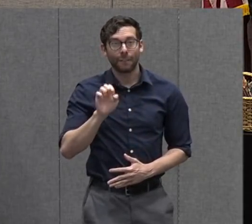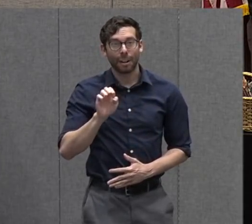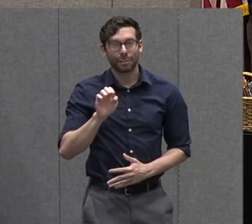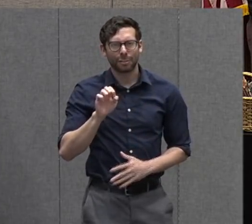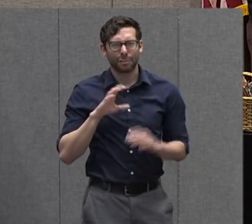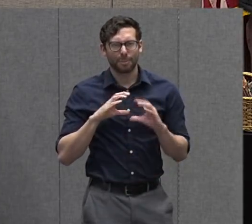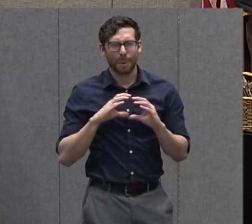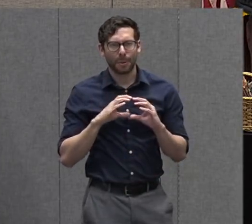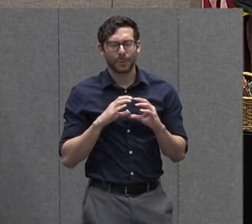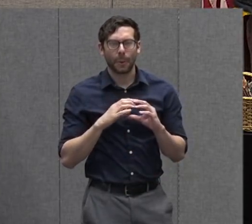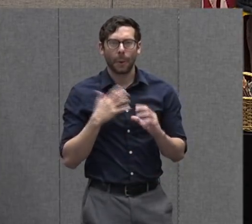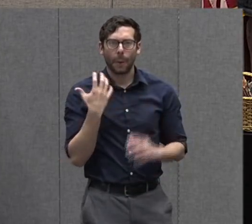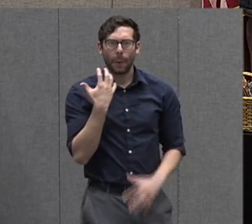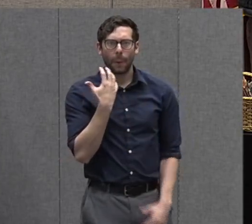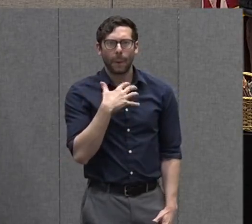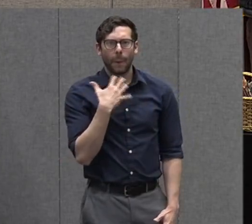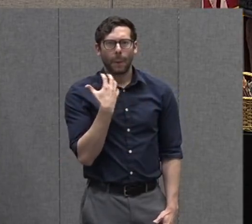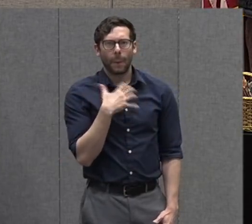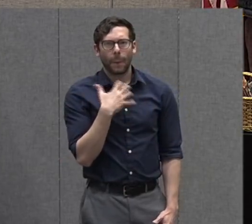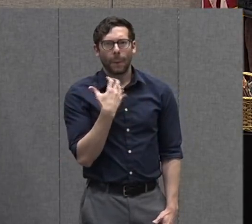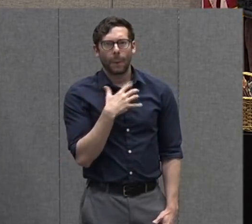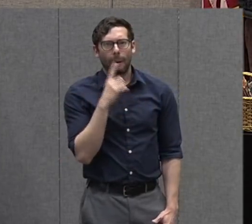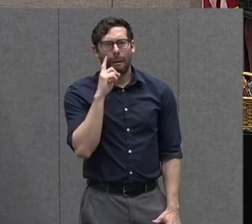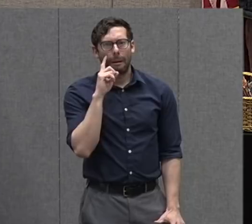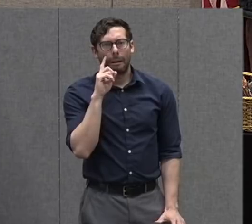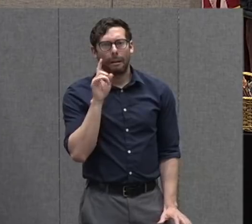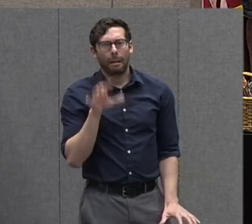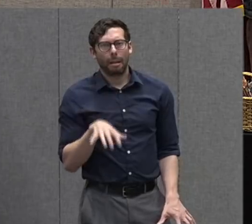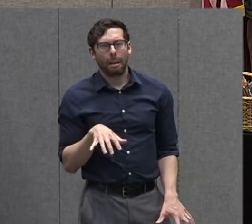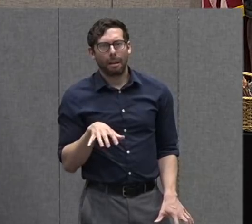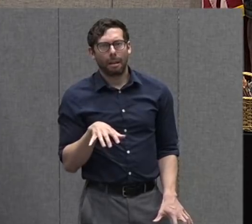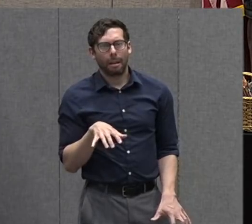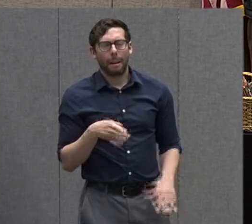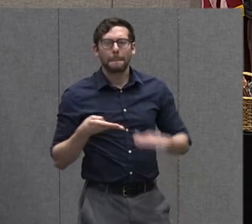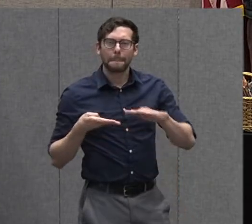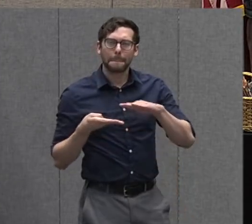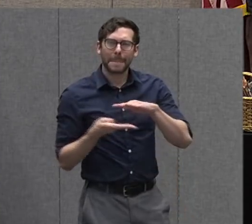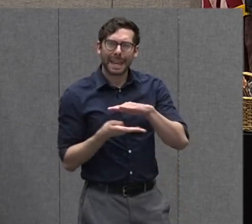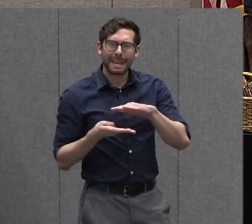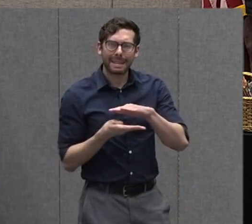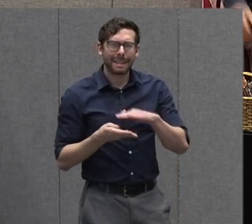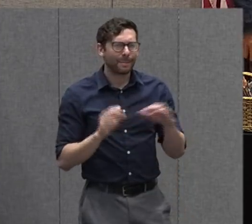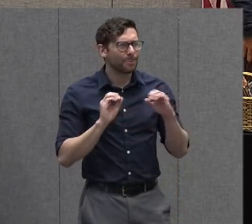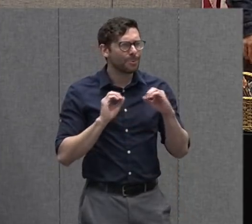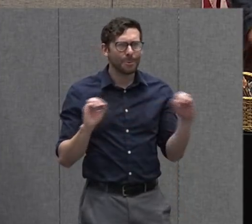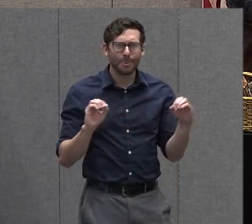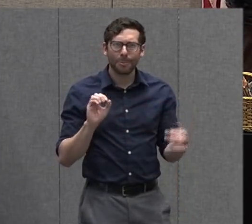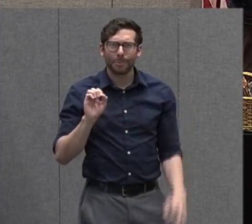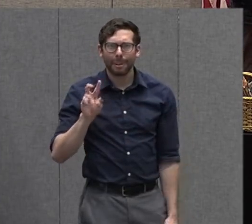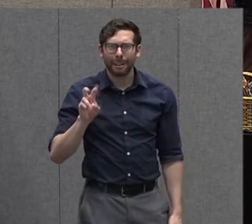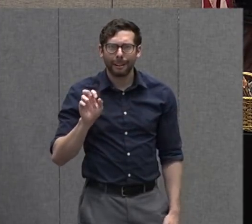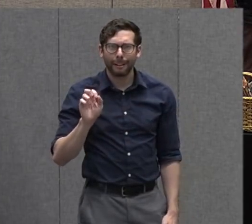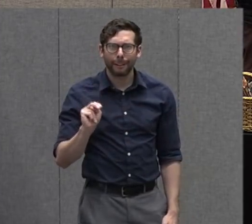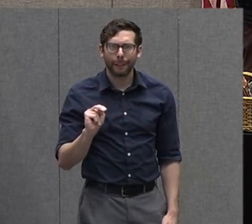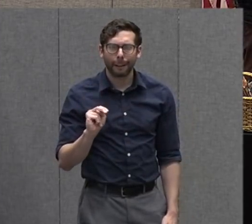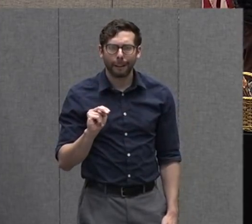Mind blown again. Looking big without an oven. [Miss Martindale] Yes, yes. [ Mr. R] I feel lied to my whole life.